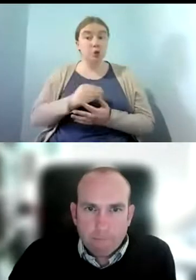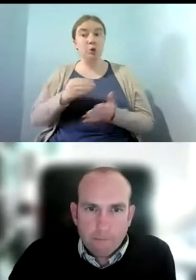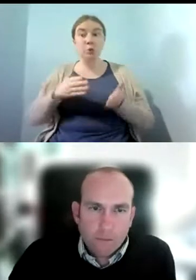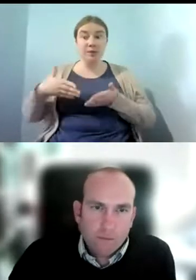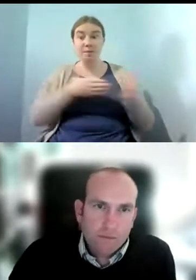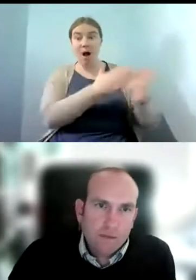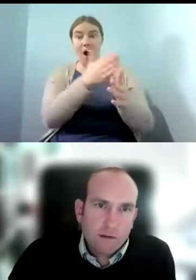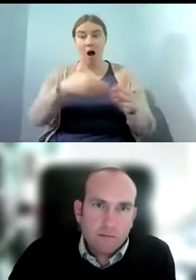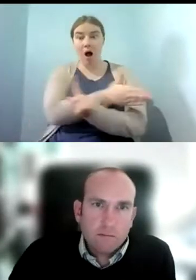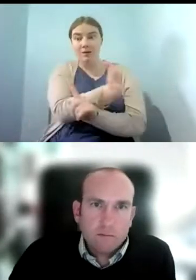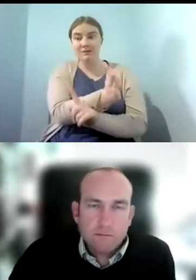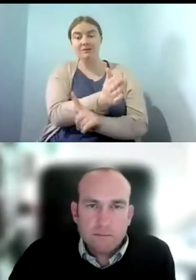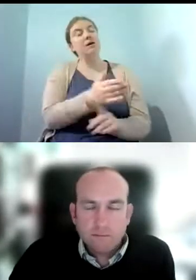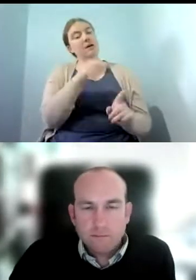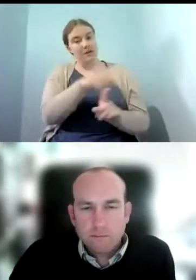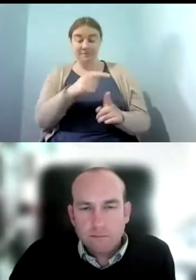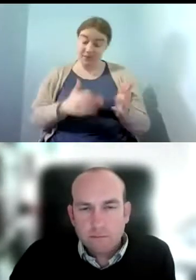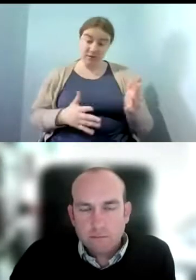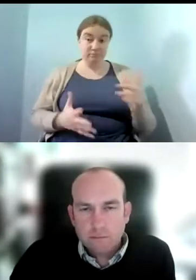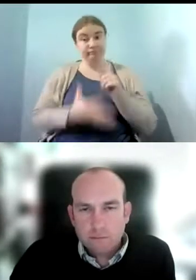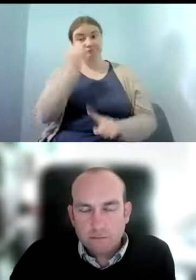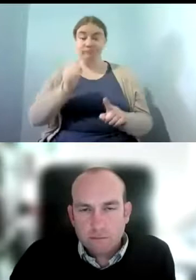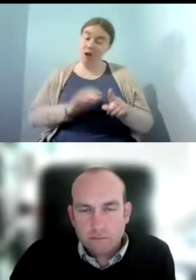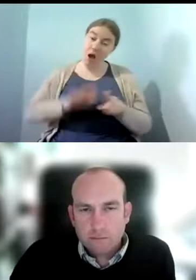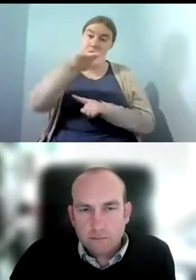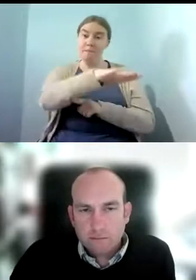um and sport and getting upriver to better spawning habitat and over time